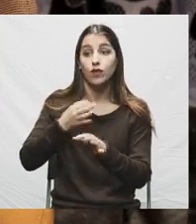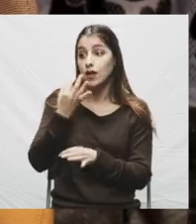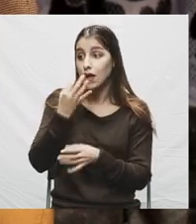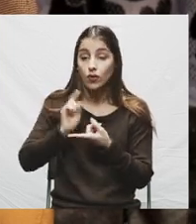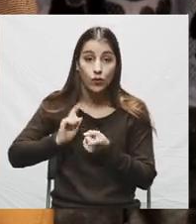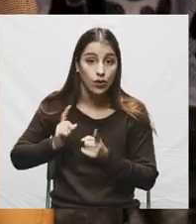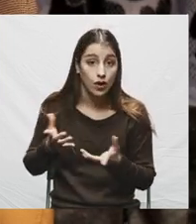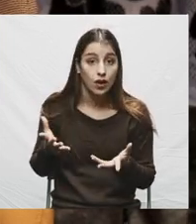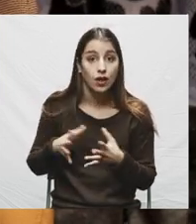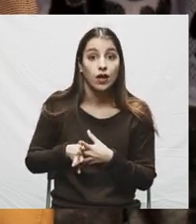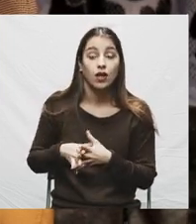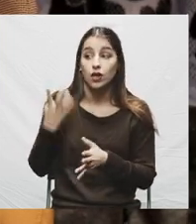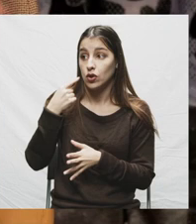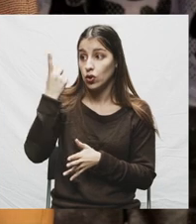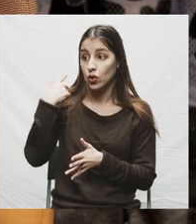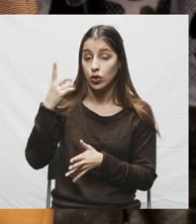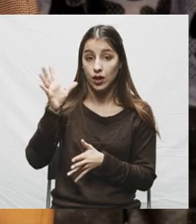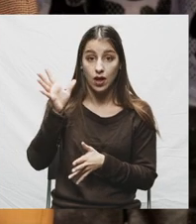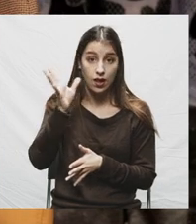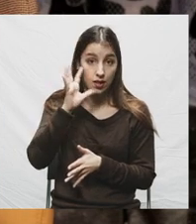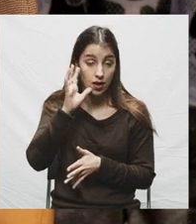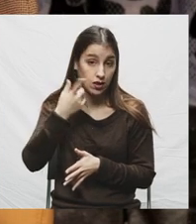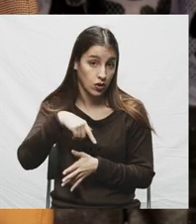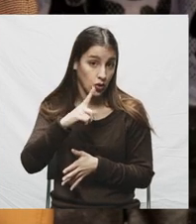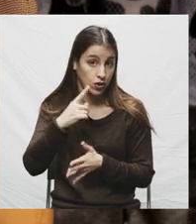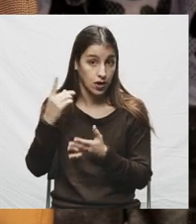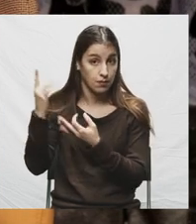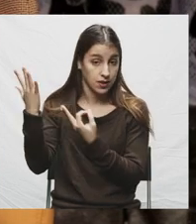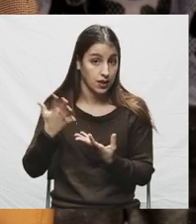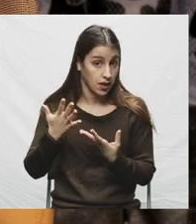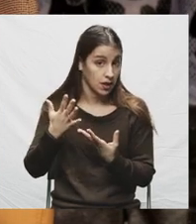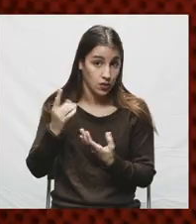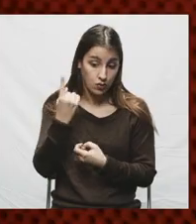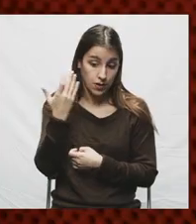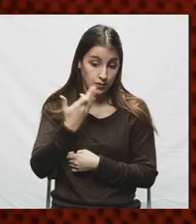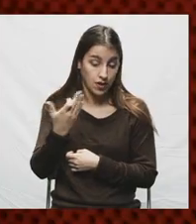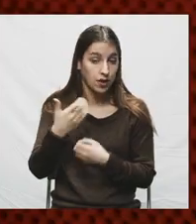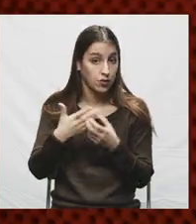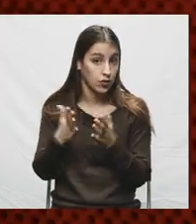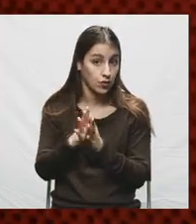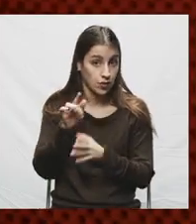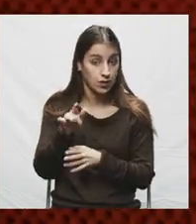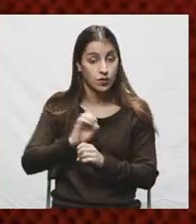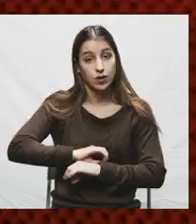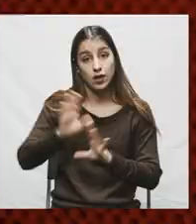what is this vision about Braga? And yesterday afternoon we were presenting… All of this in a week? — All of this in a week. Well.